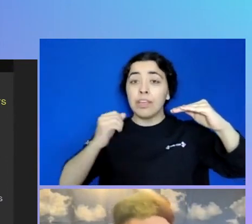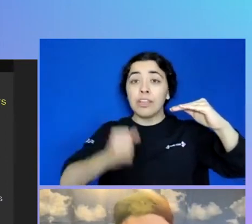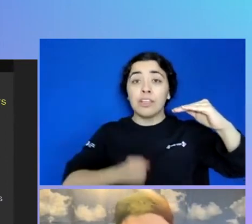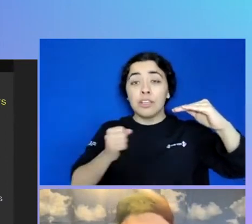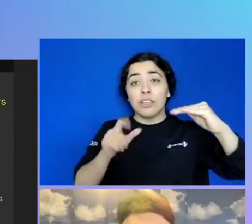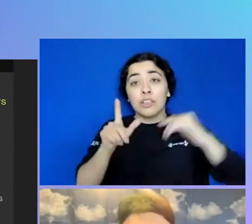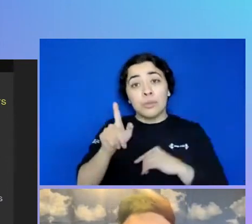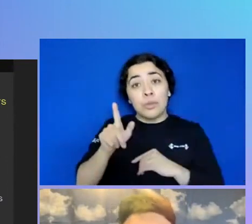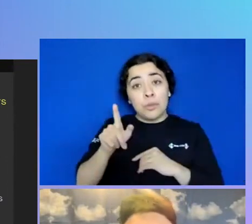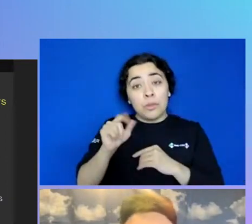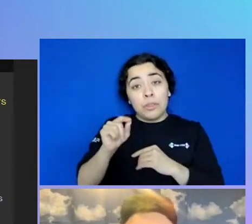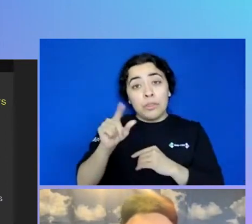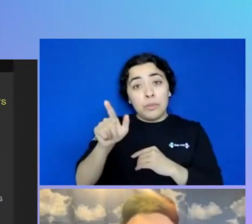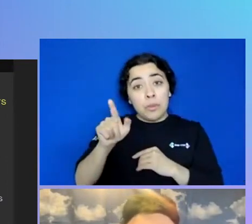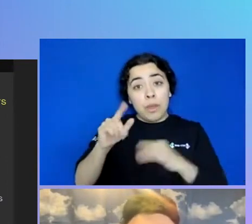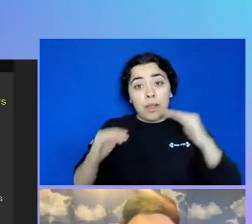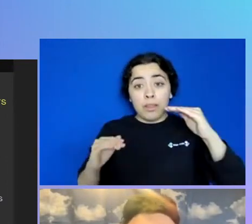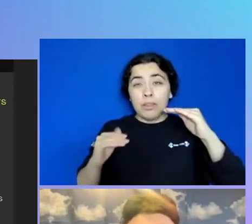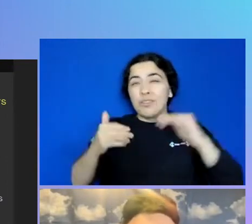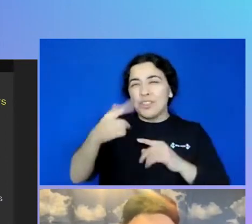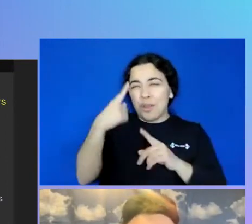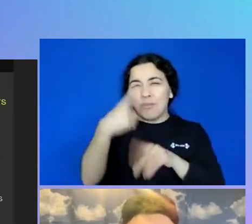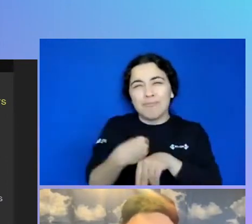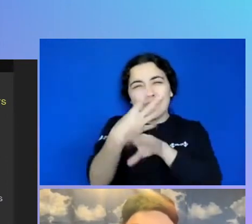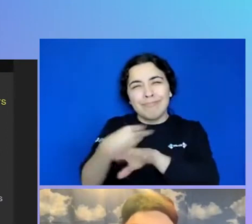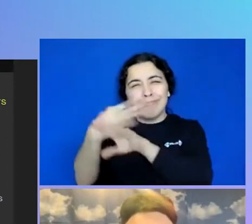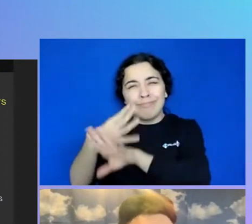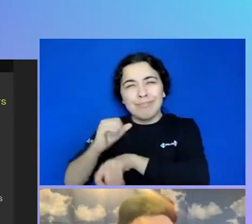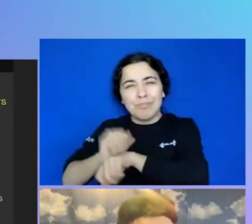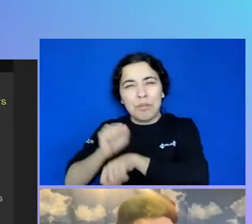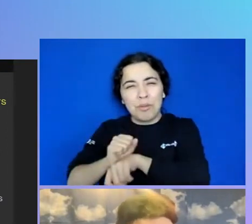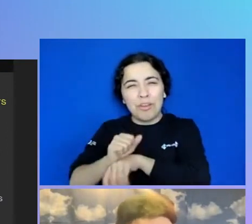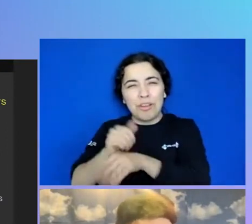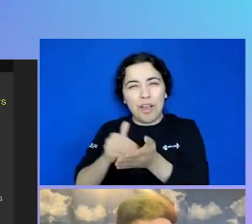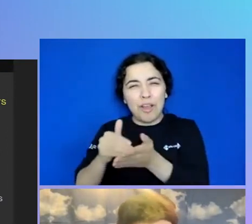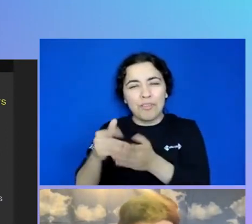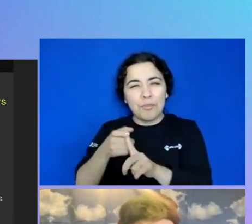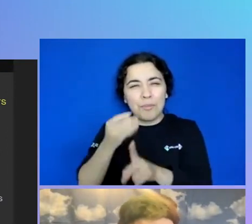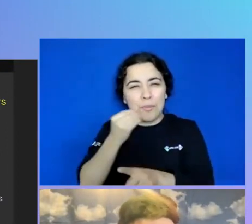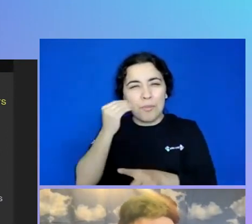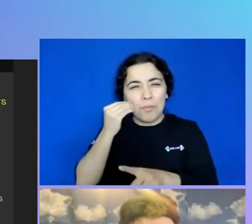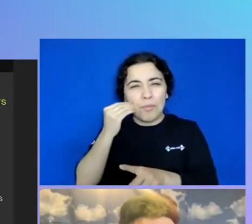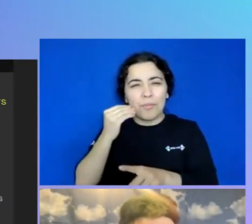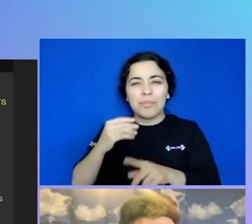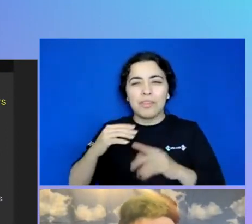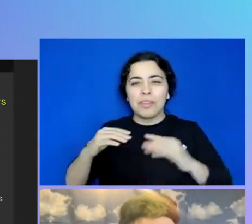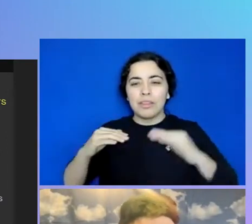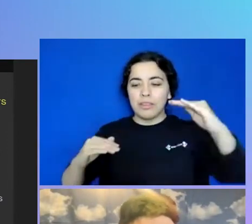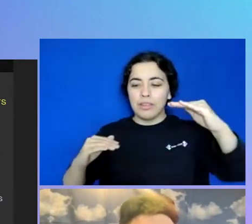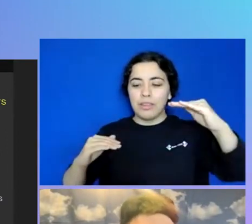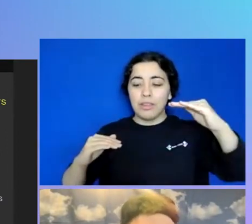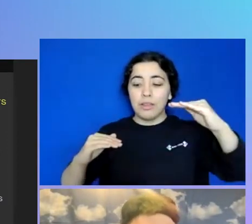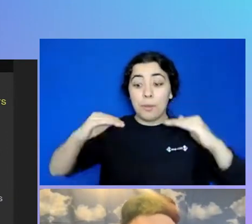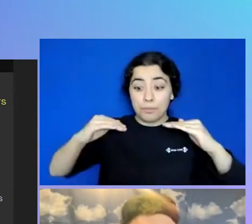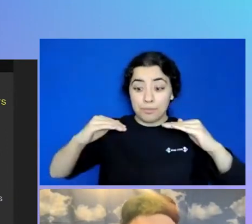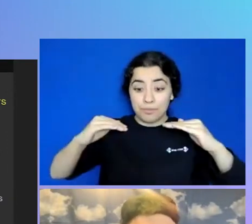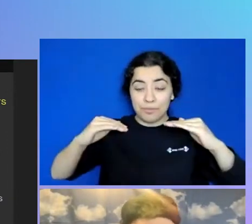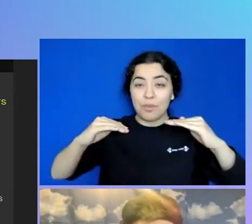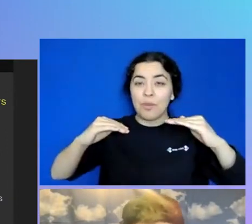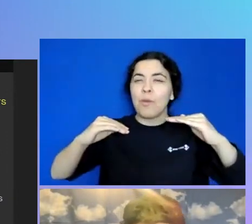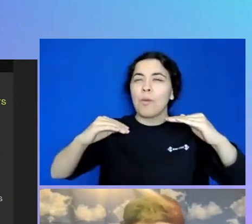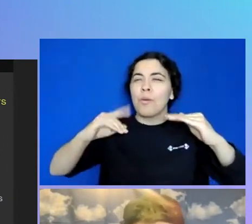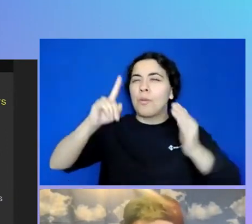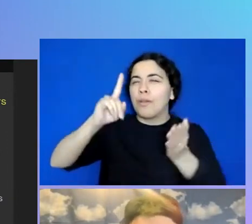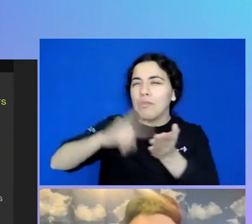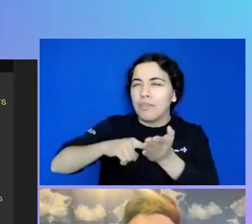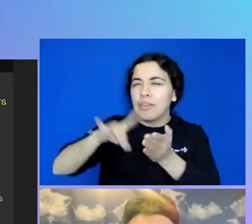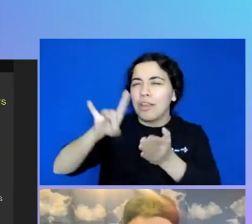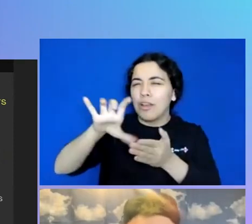we had we were earning. $1,800